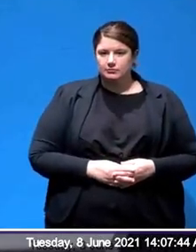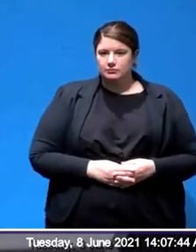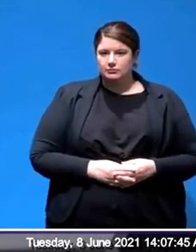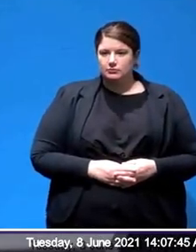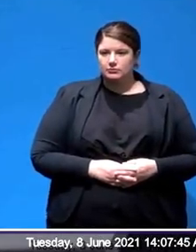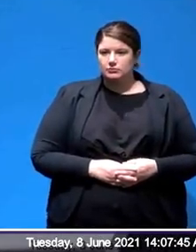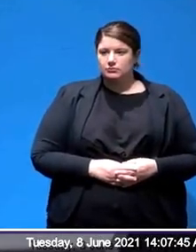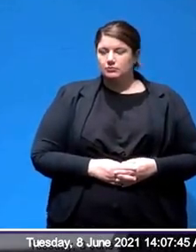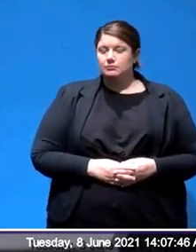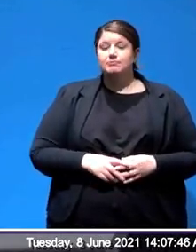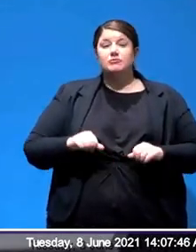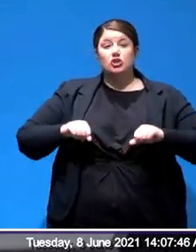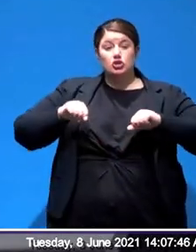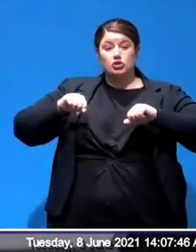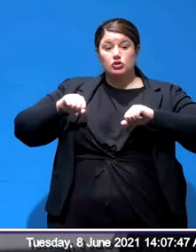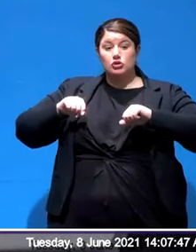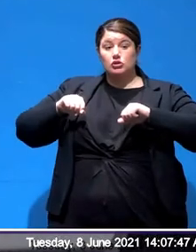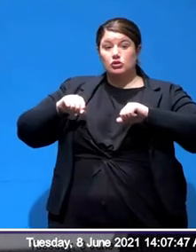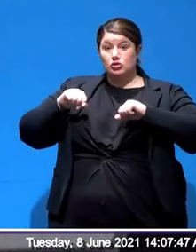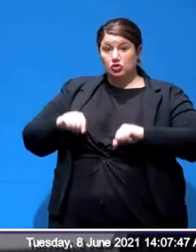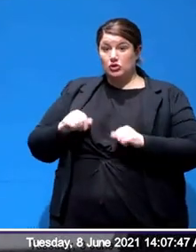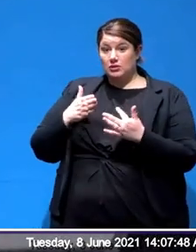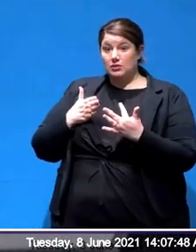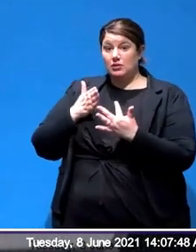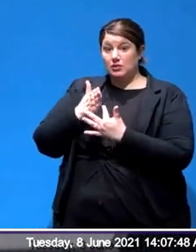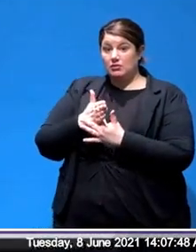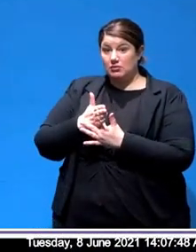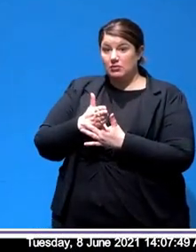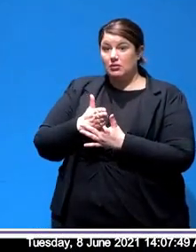Ms Bennett, I just want it to be clear that I'm following this.